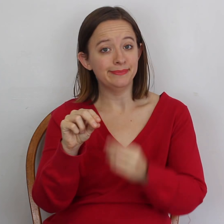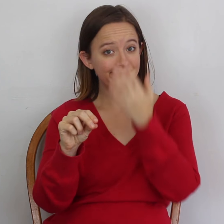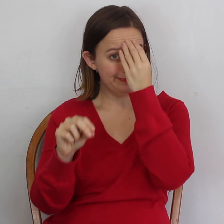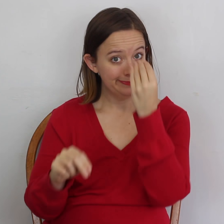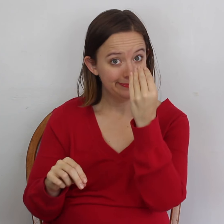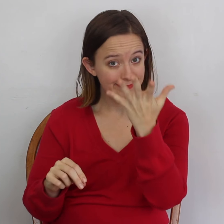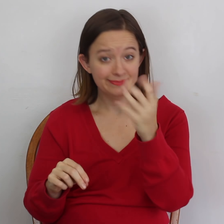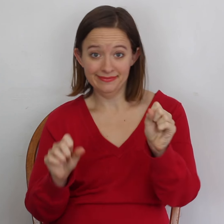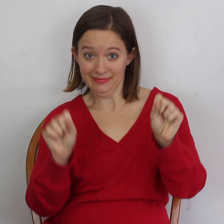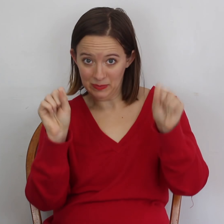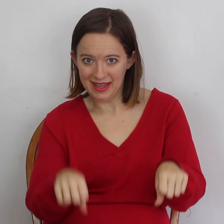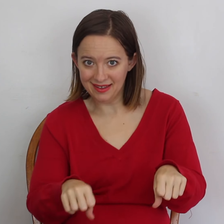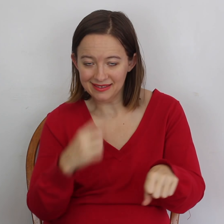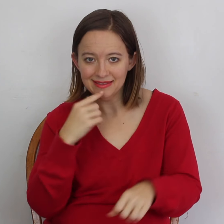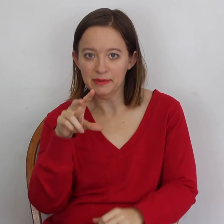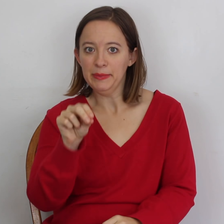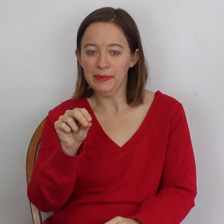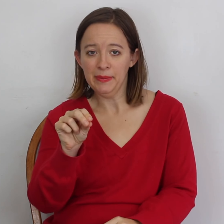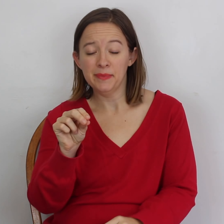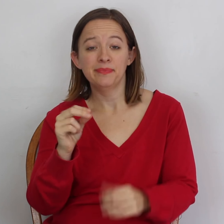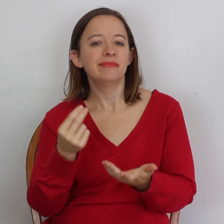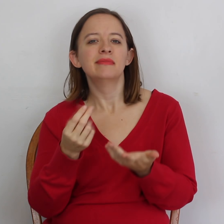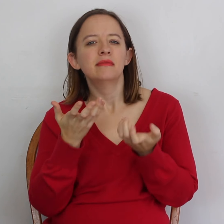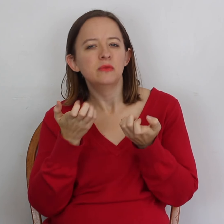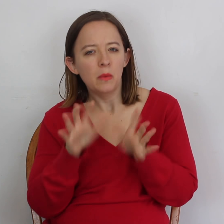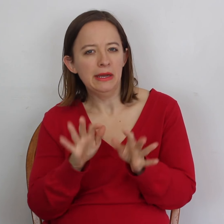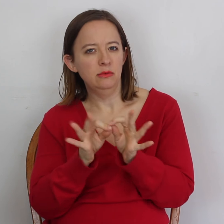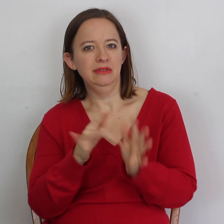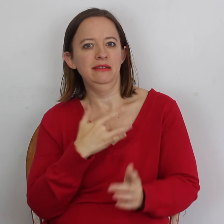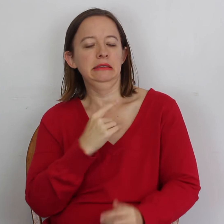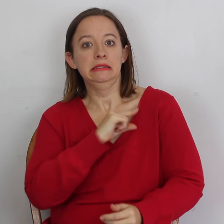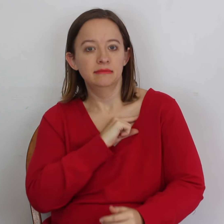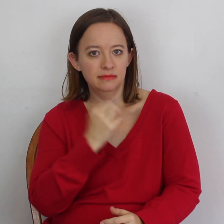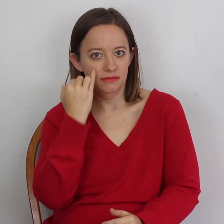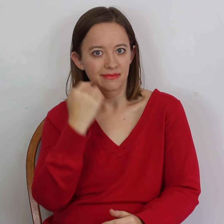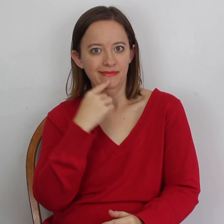They might feel, I'm the only one that can do it, I don't know anyone that can do that work,